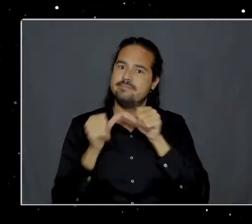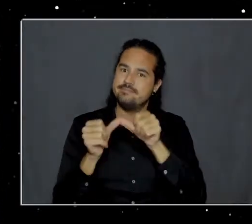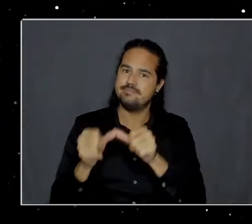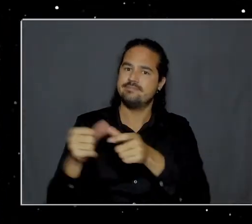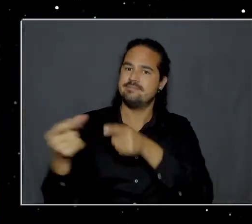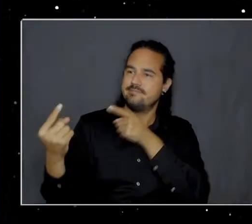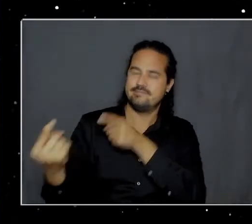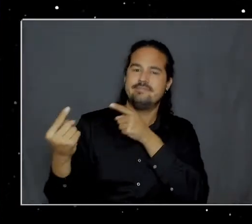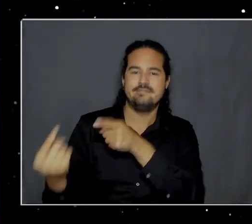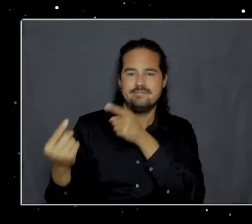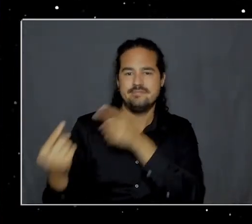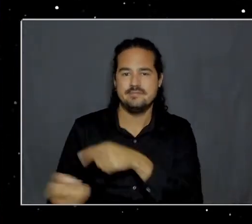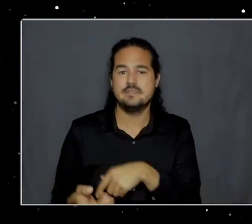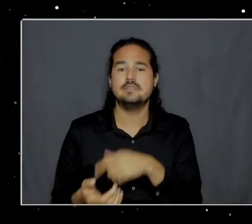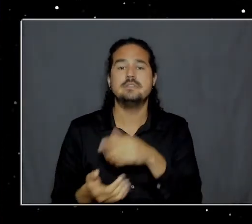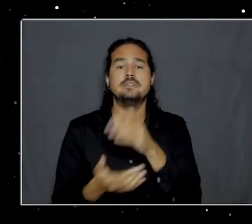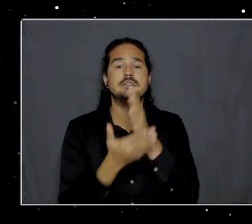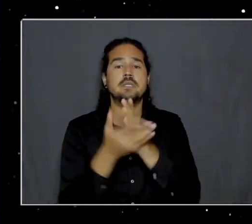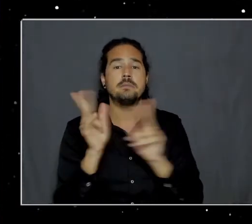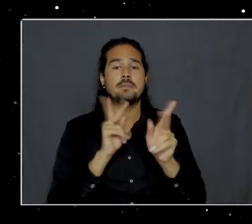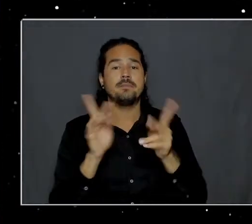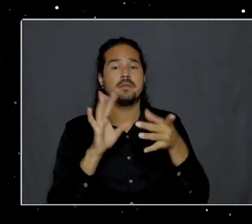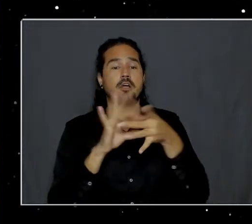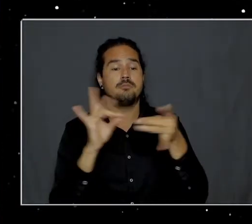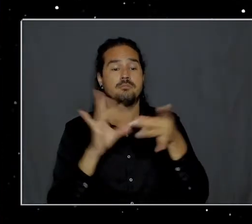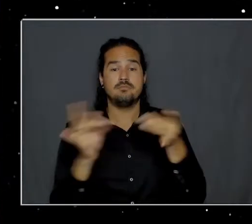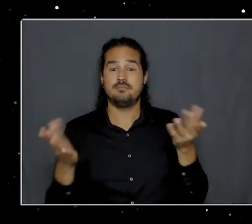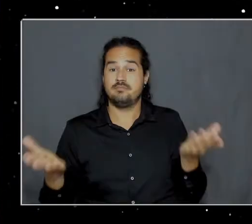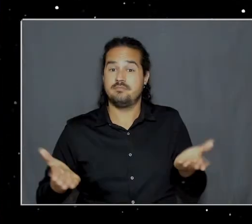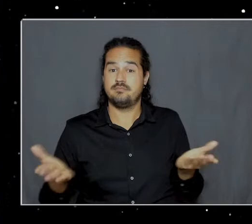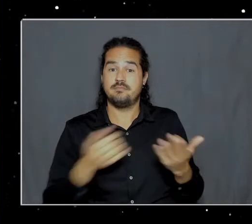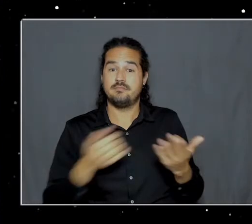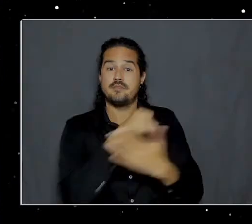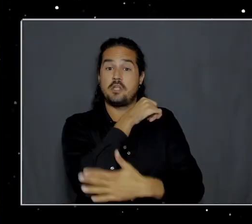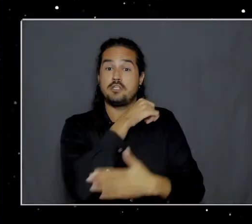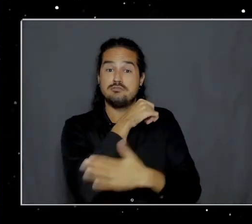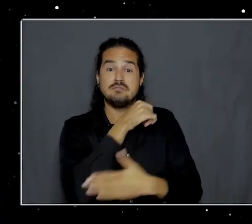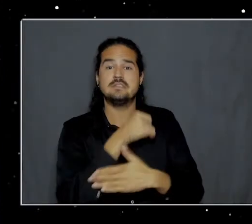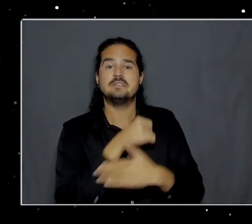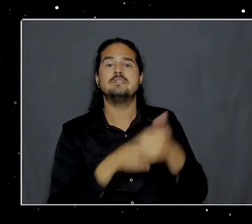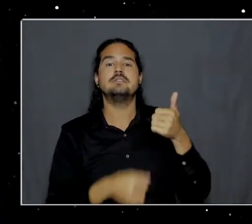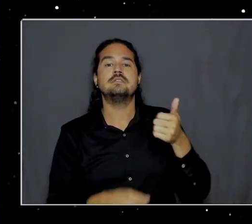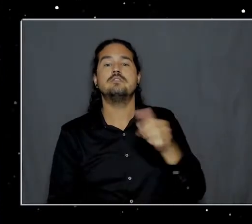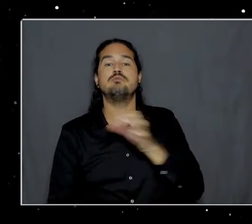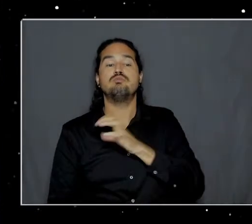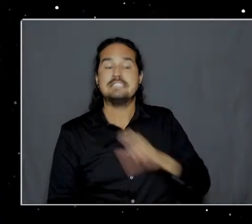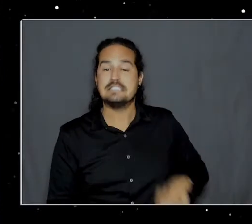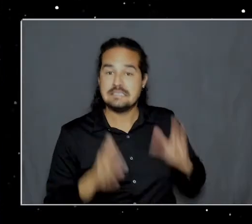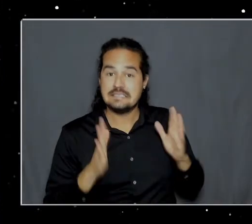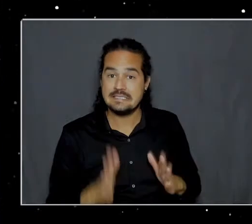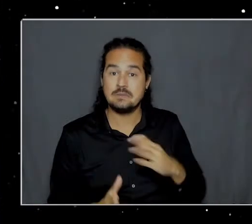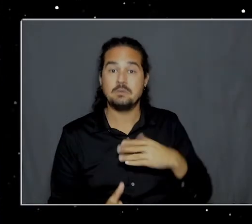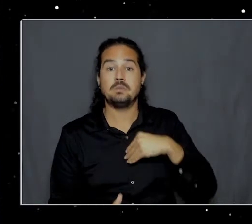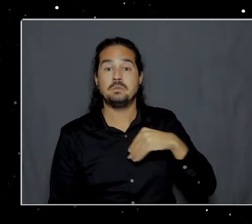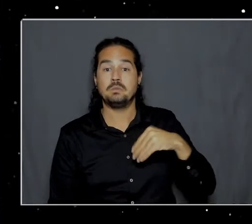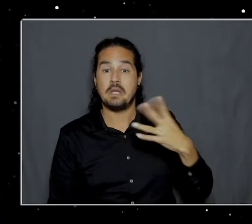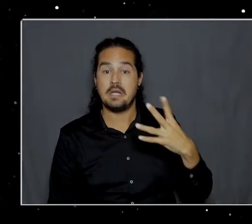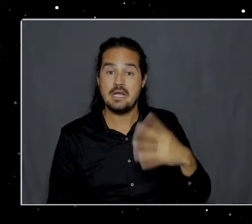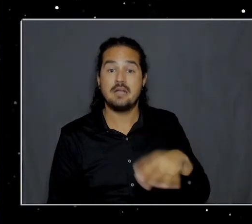FIGHTING THAT RIGHT NOW, SOME PEOPLE ARE SAYING, THE COUNTRY ONLY BELONGED TO CHRISTIAN,